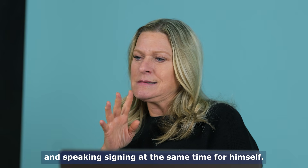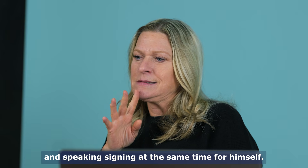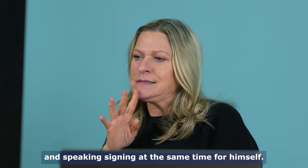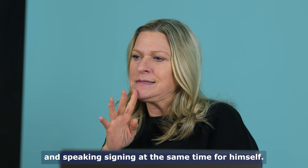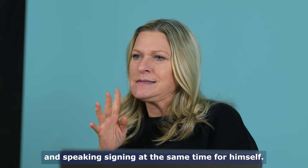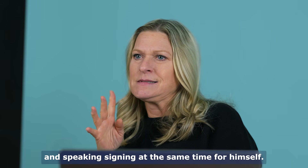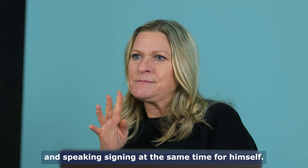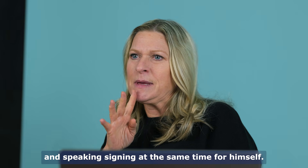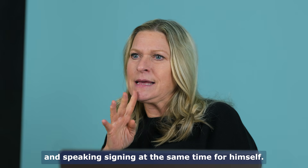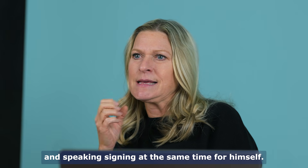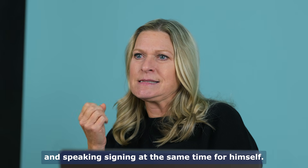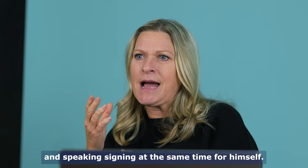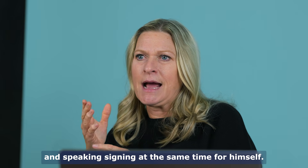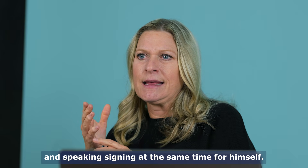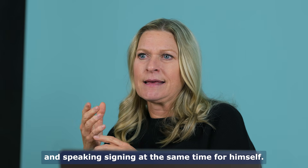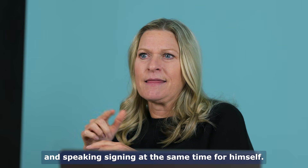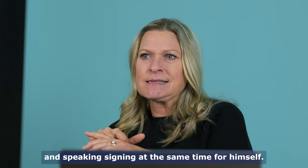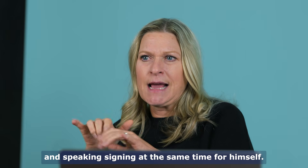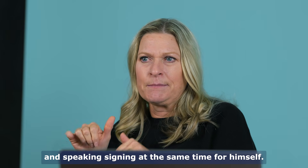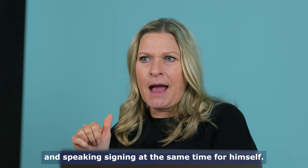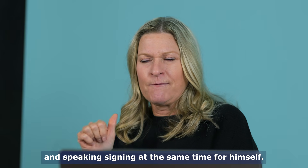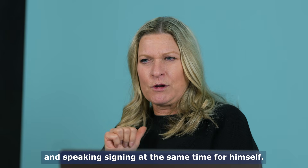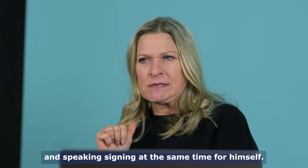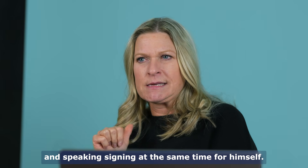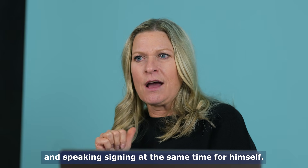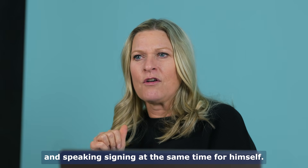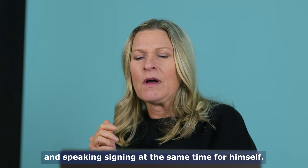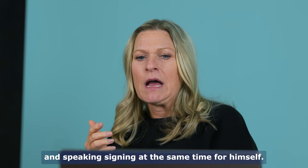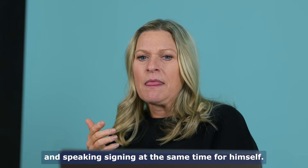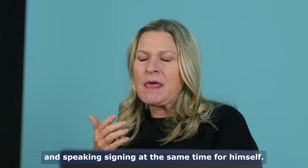and speaking signing at the same time for himself.